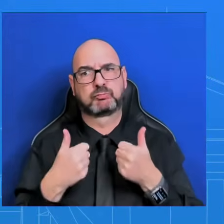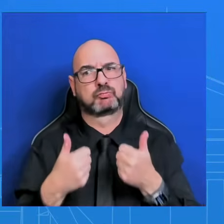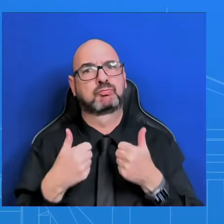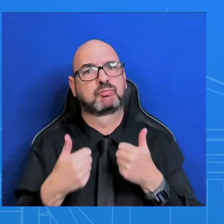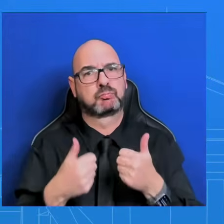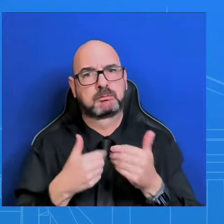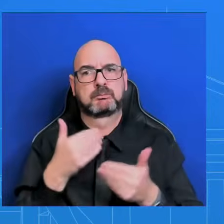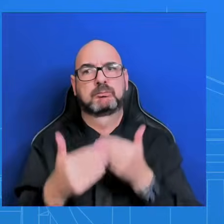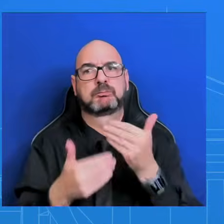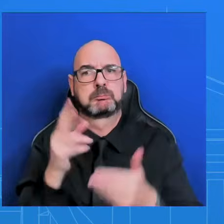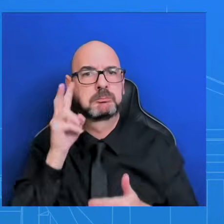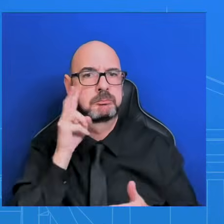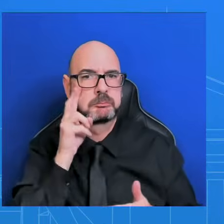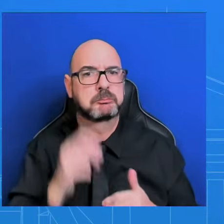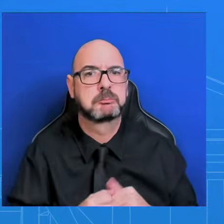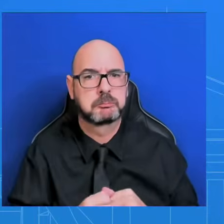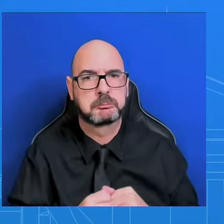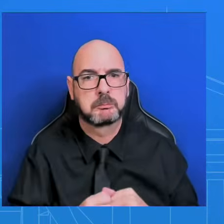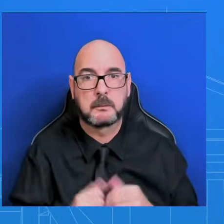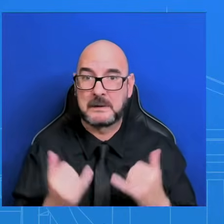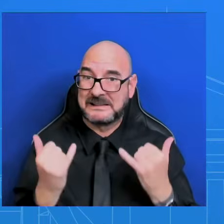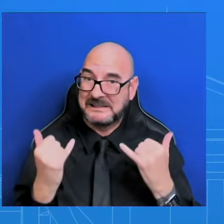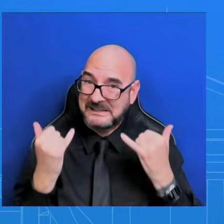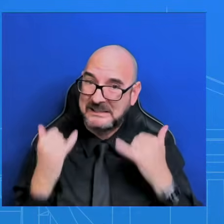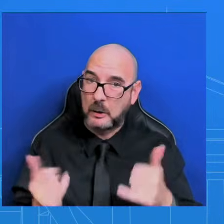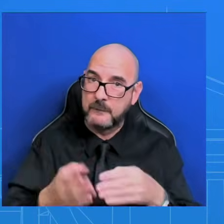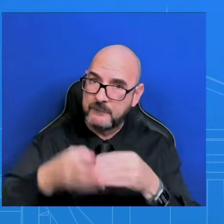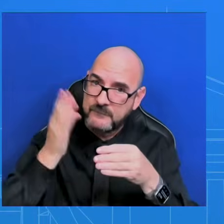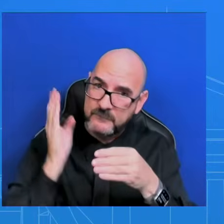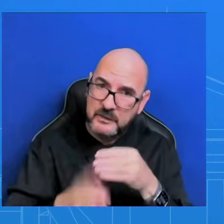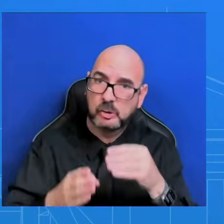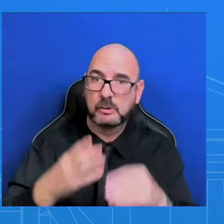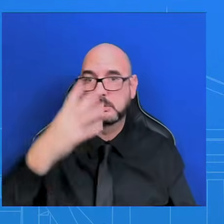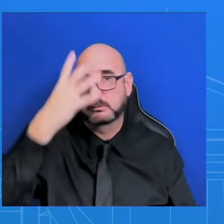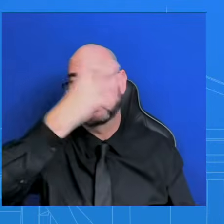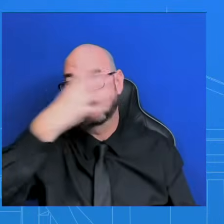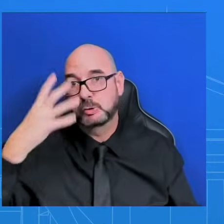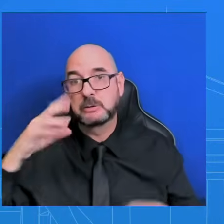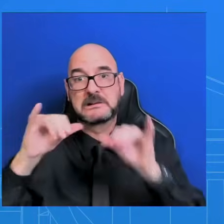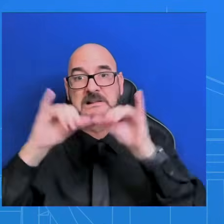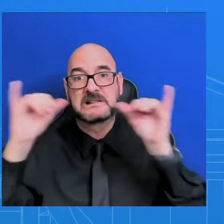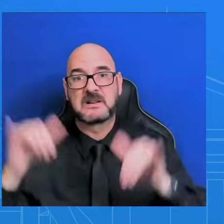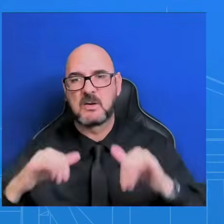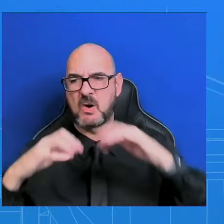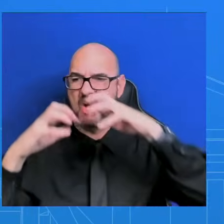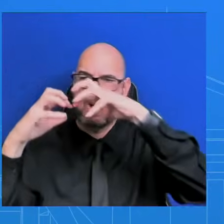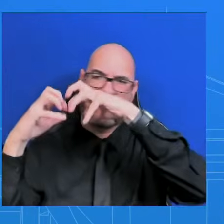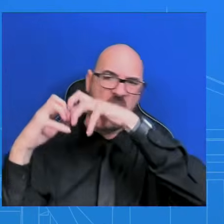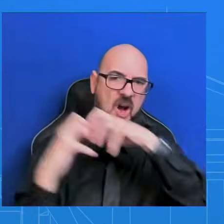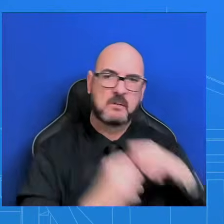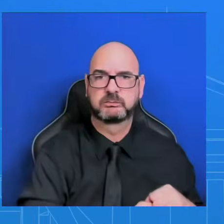The immigration system, what we've seen at the border has been broken for decades now, needs to get fixed. And so, the Pres- --